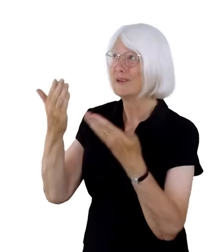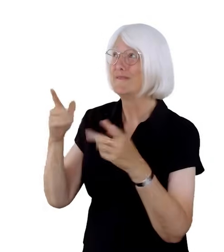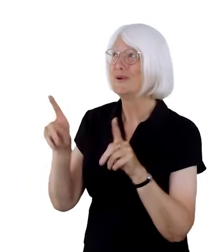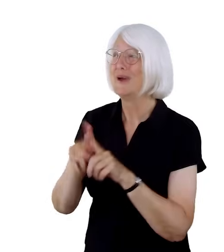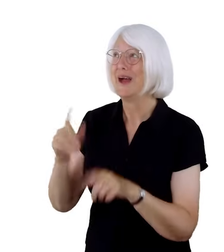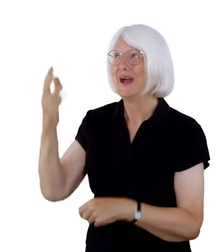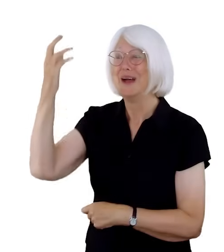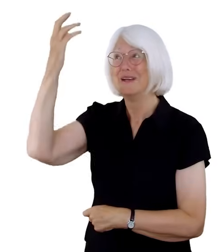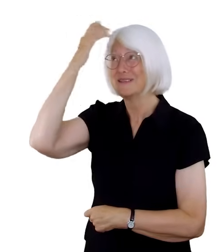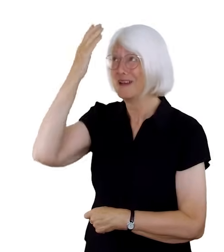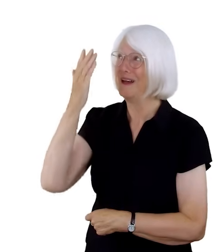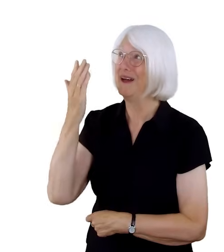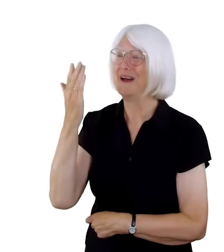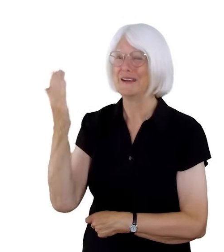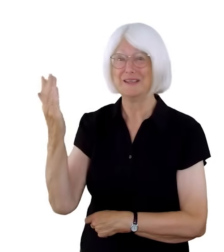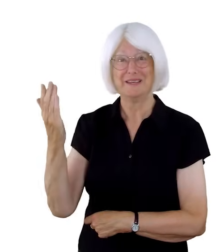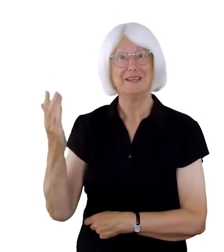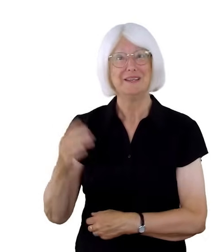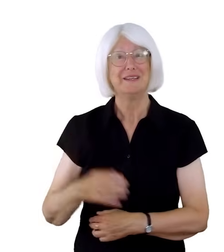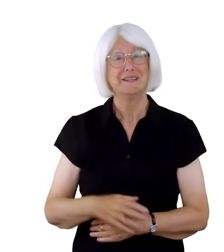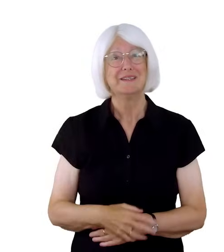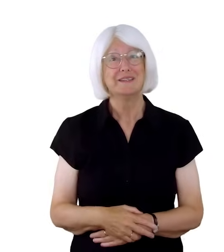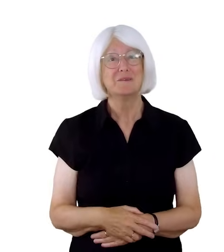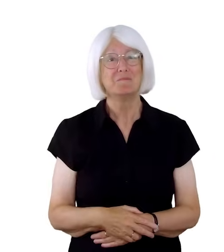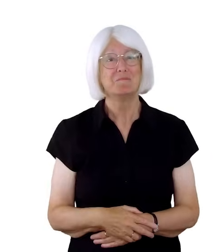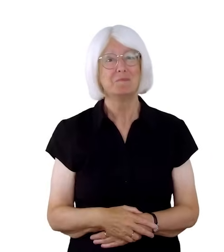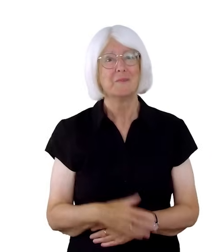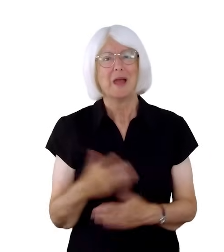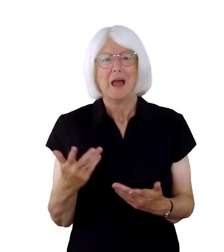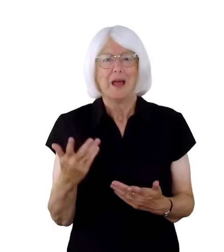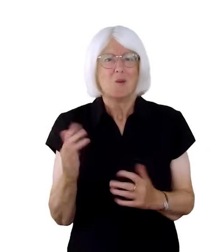May serve you as our King